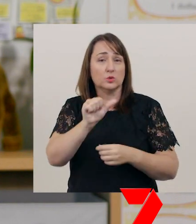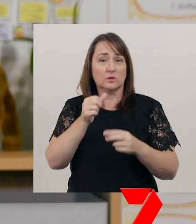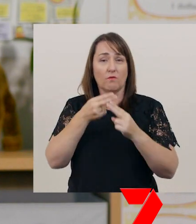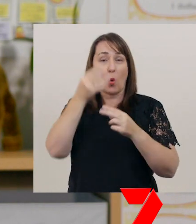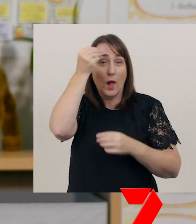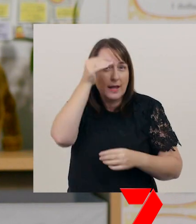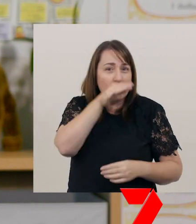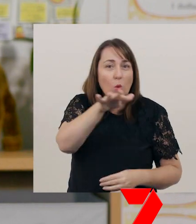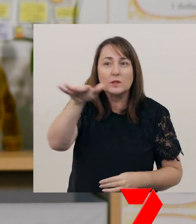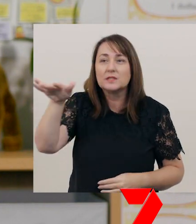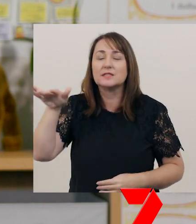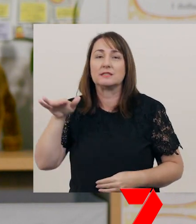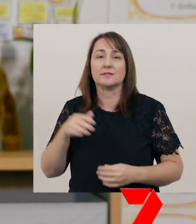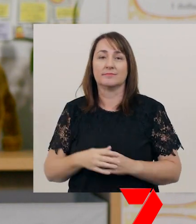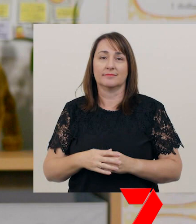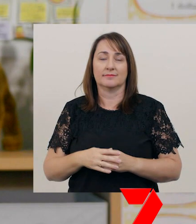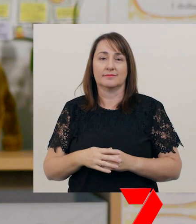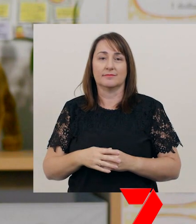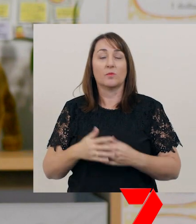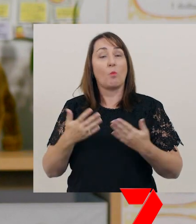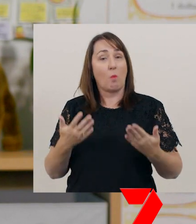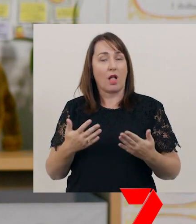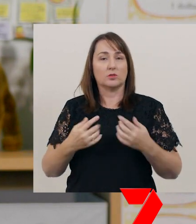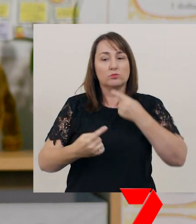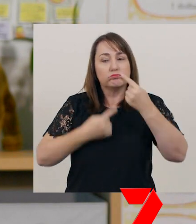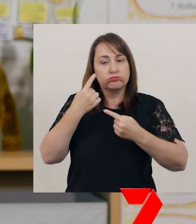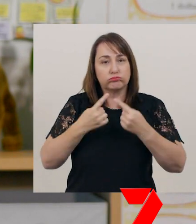By telling us that something is certain, or has a high degree of obligation,